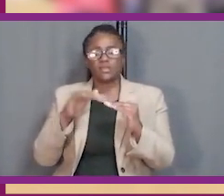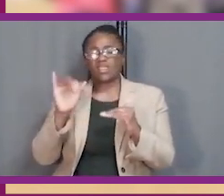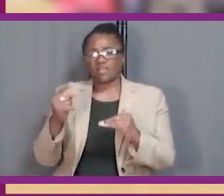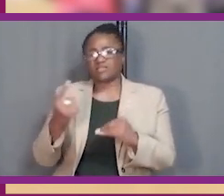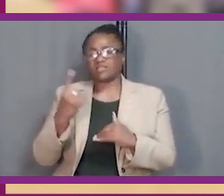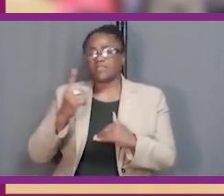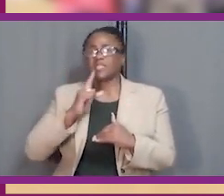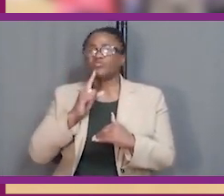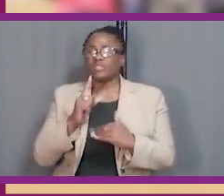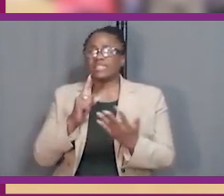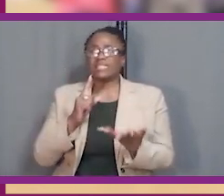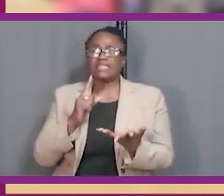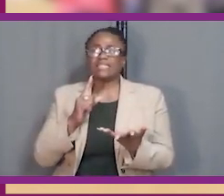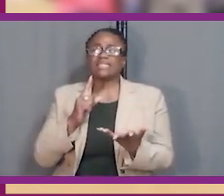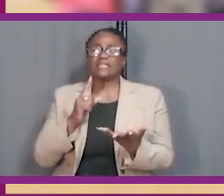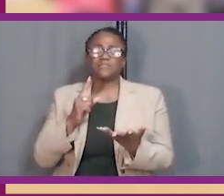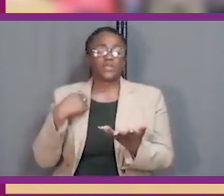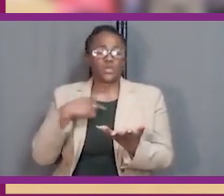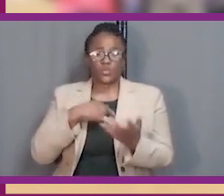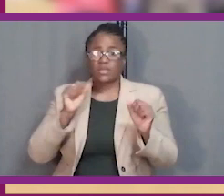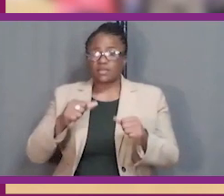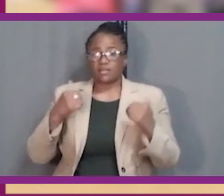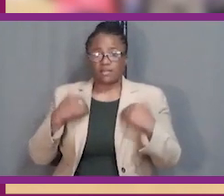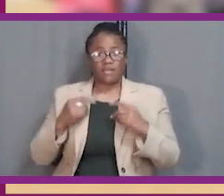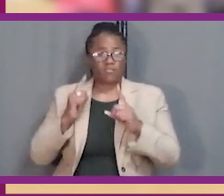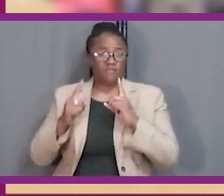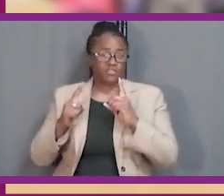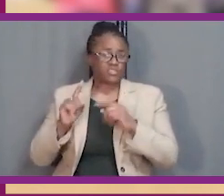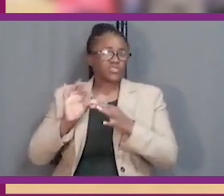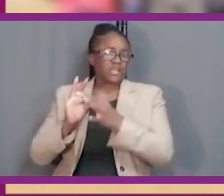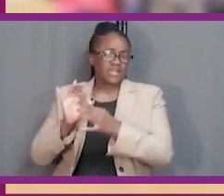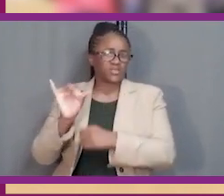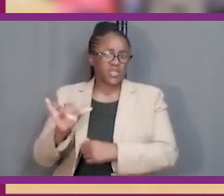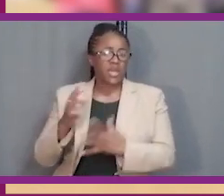lot of barriers that persons with disabilities face in accessing justice. Even for example